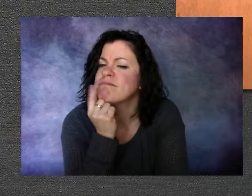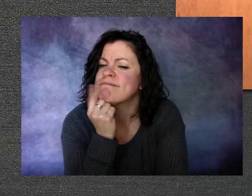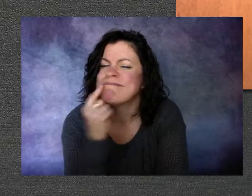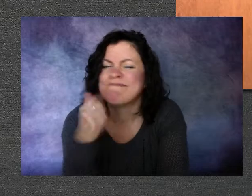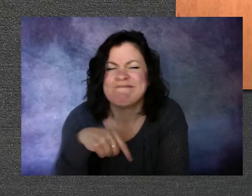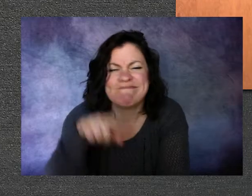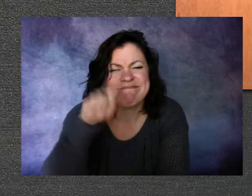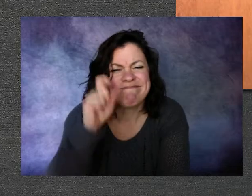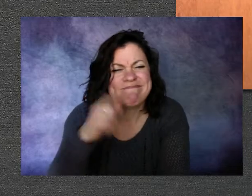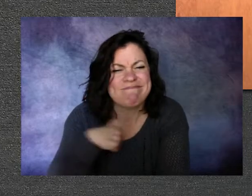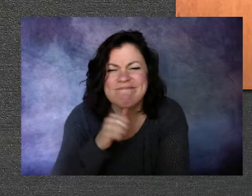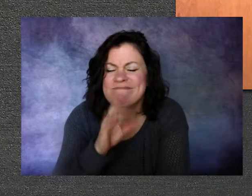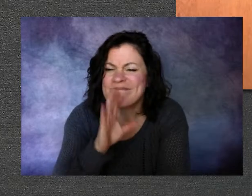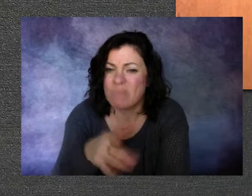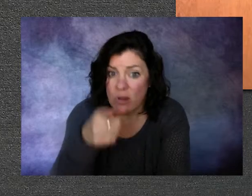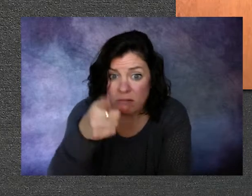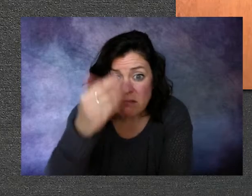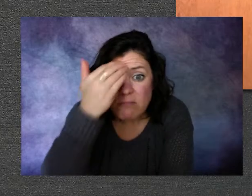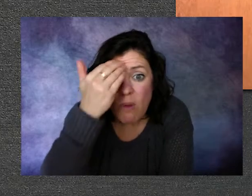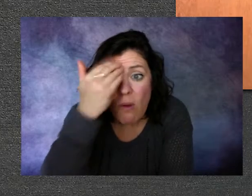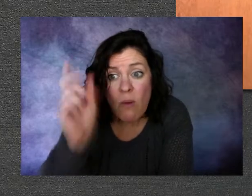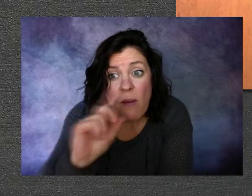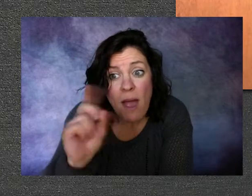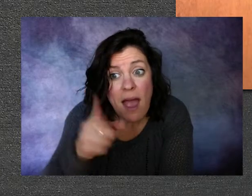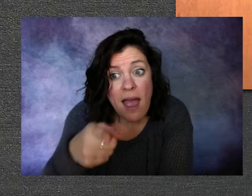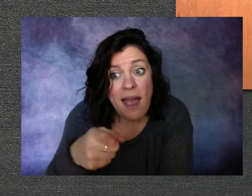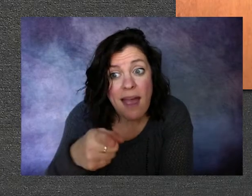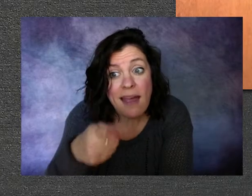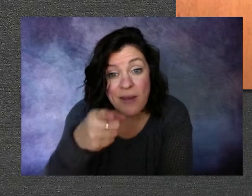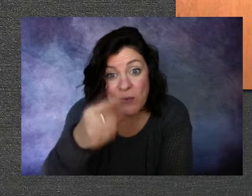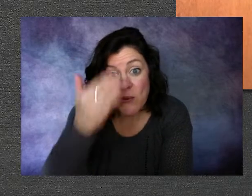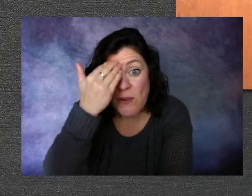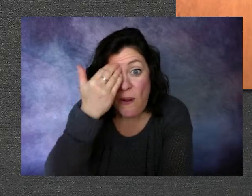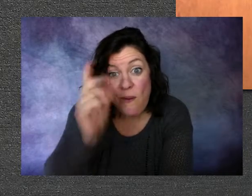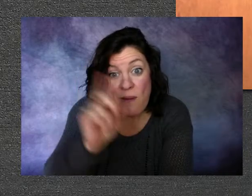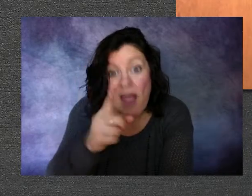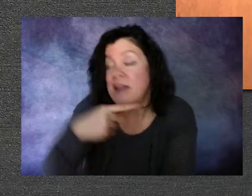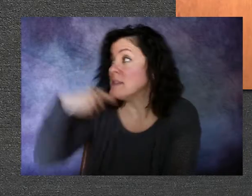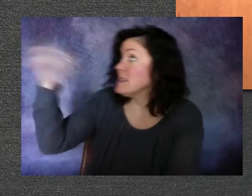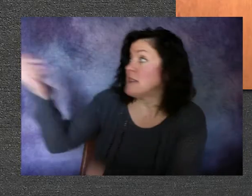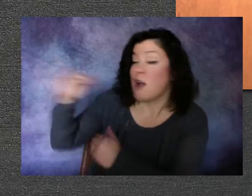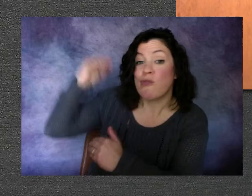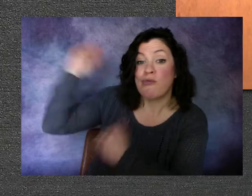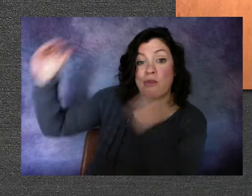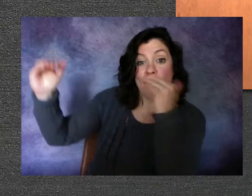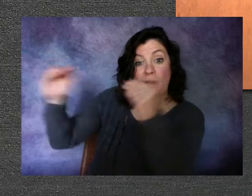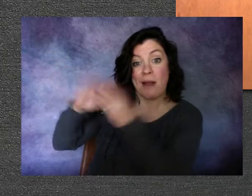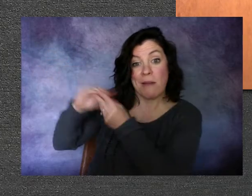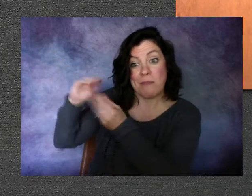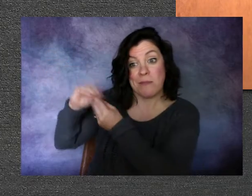George has me stumped on this one. What do you think, friends? Where do you think George is? Tell your grown-up. I just have no clue.